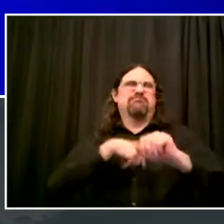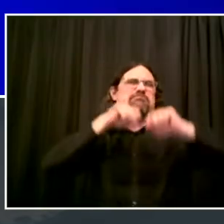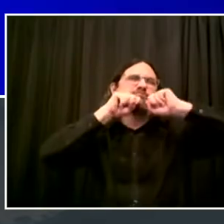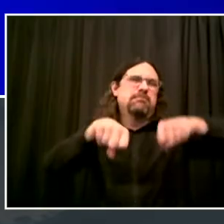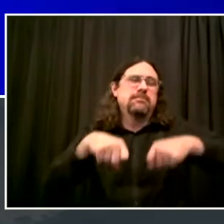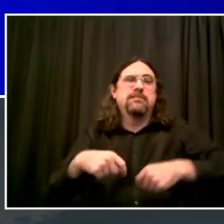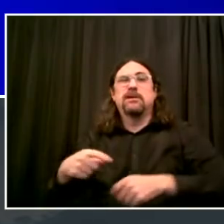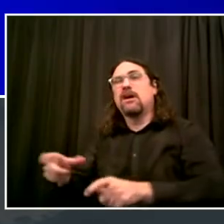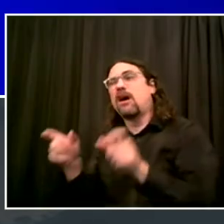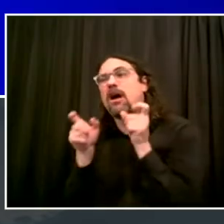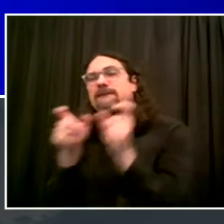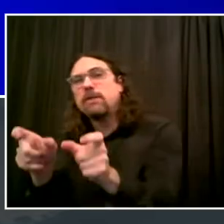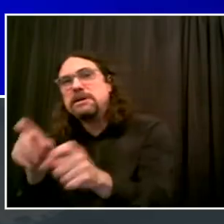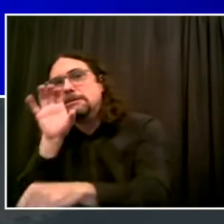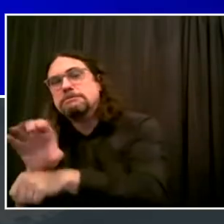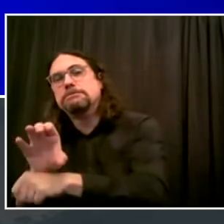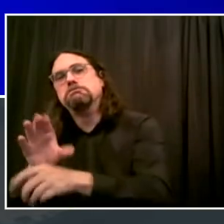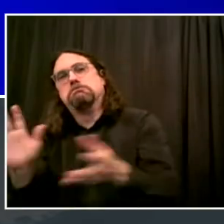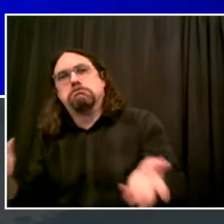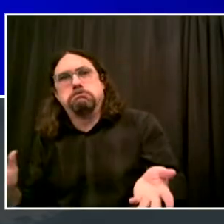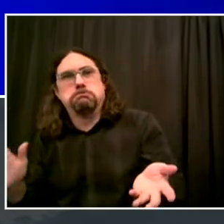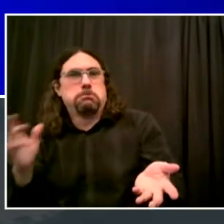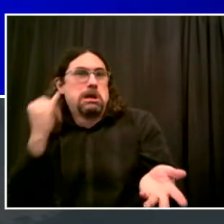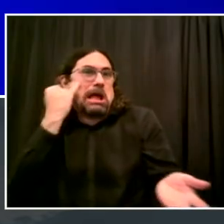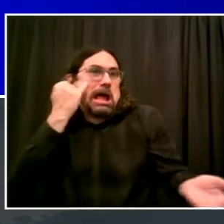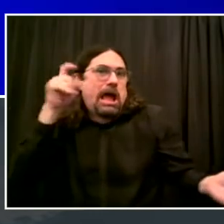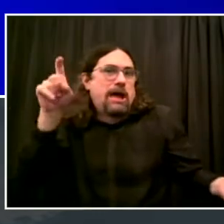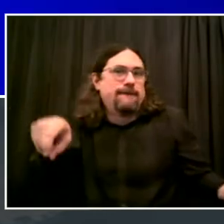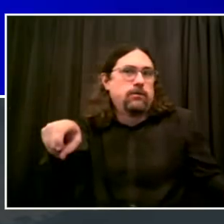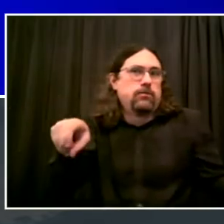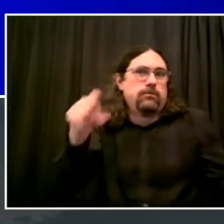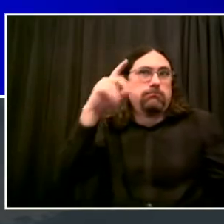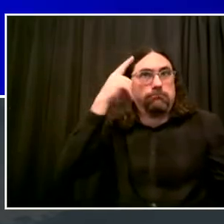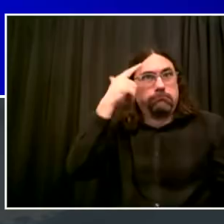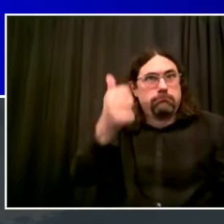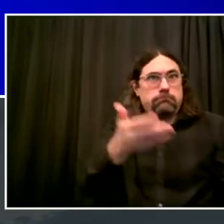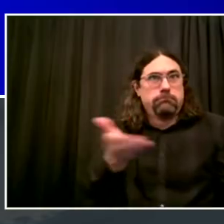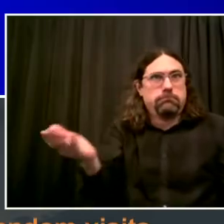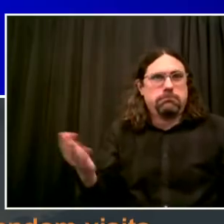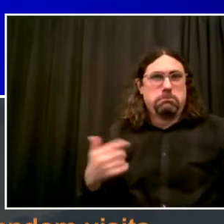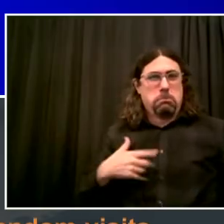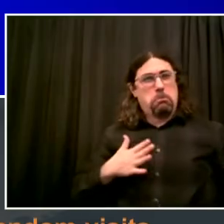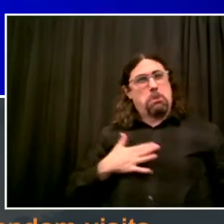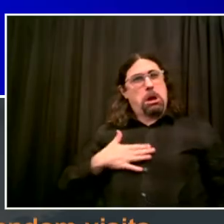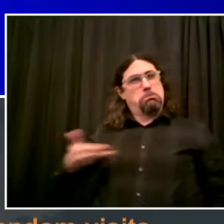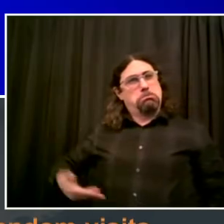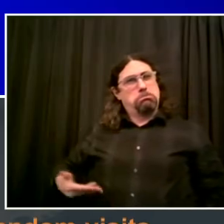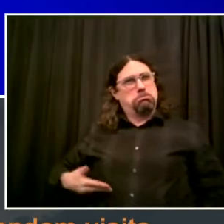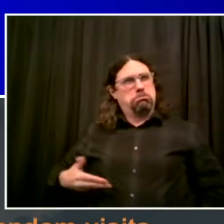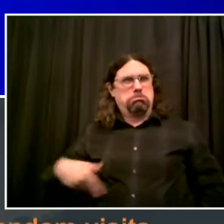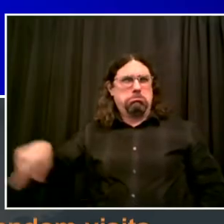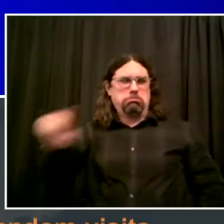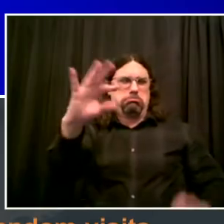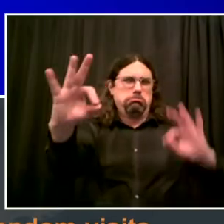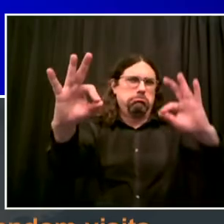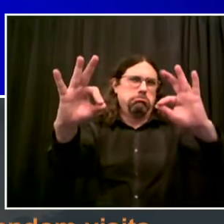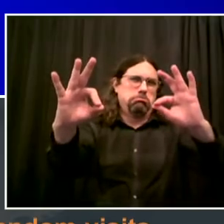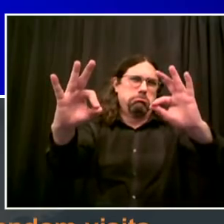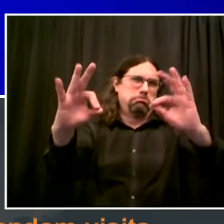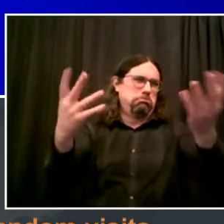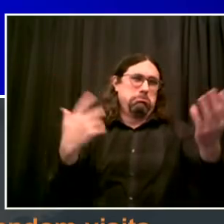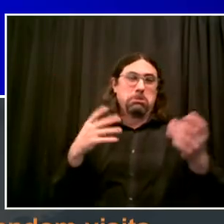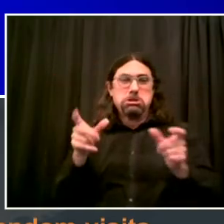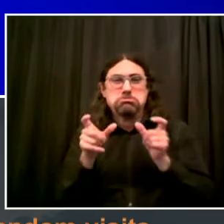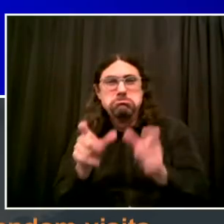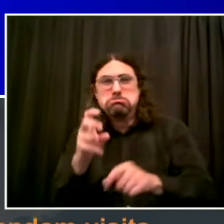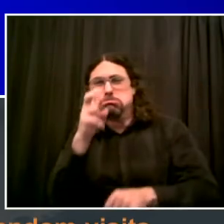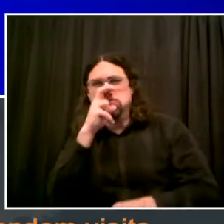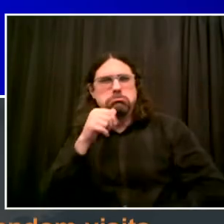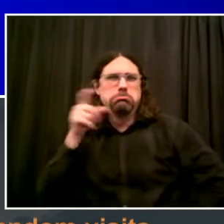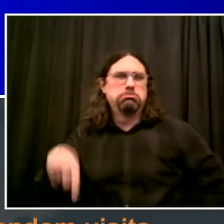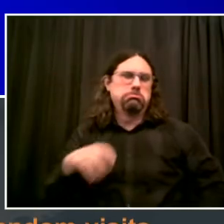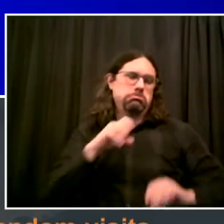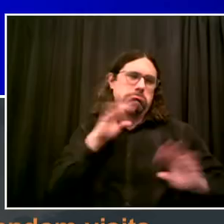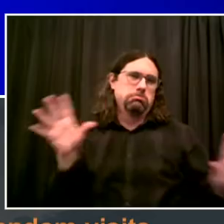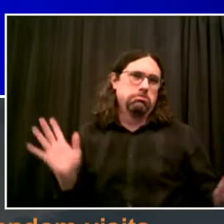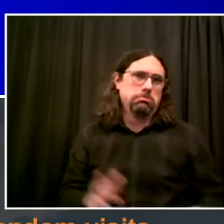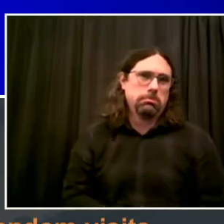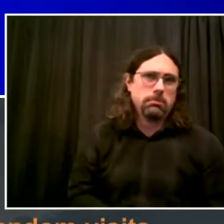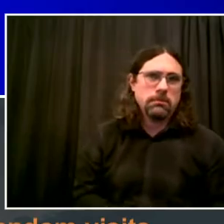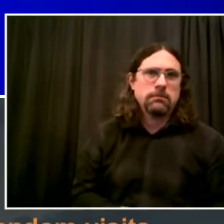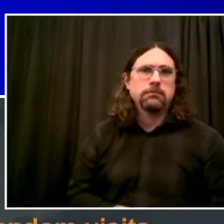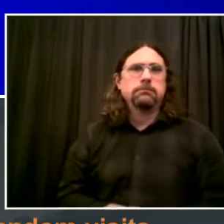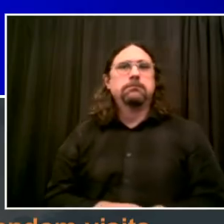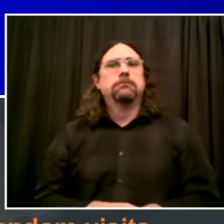IF WE SEE A